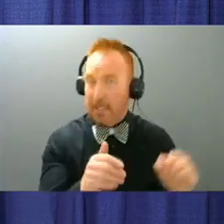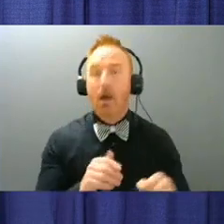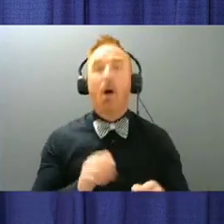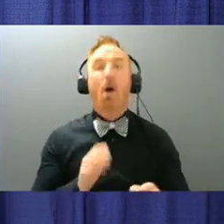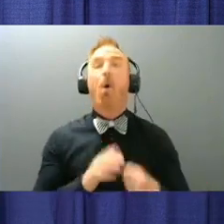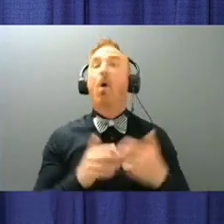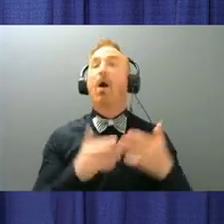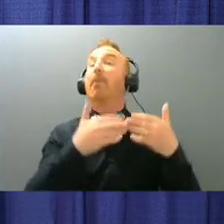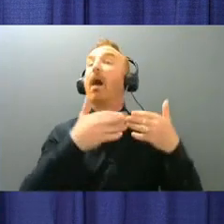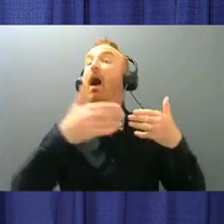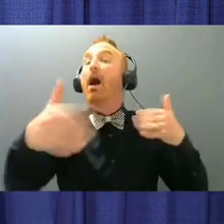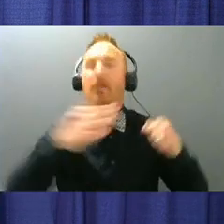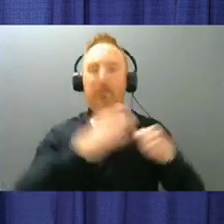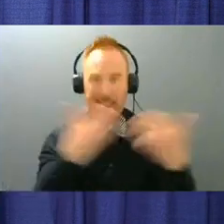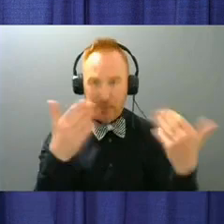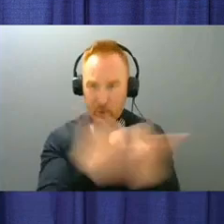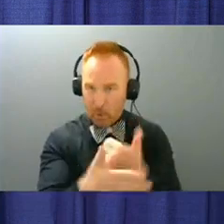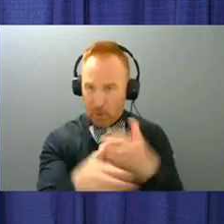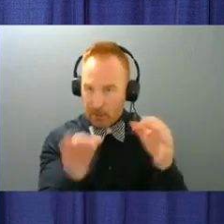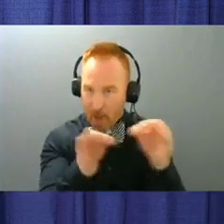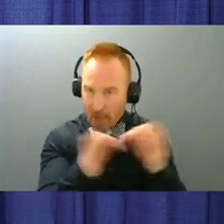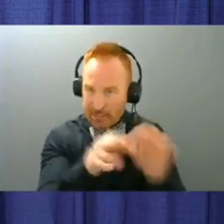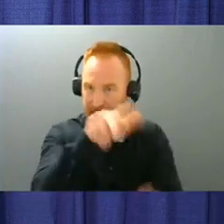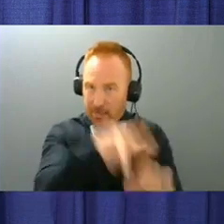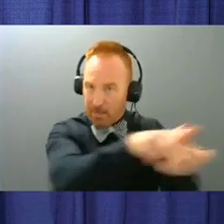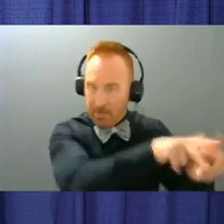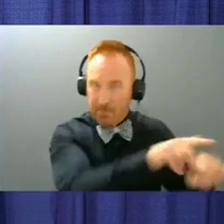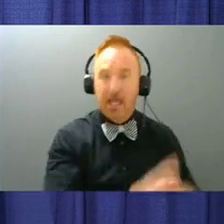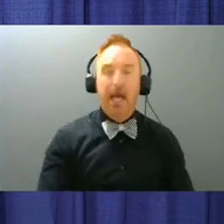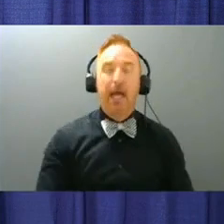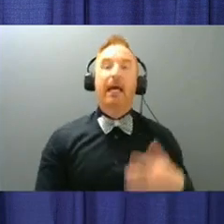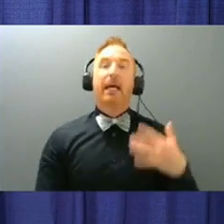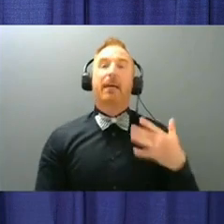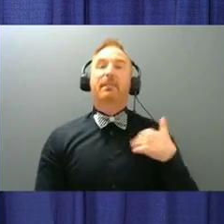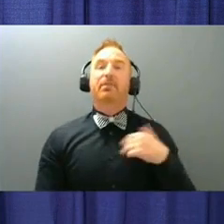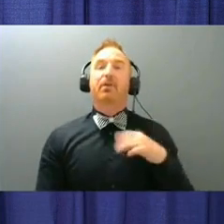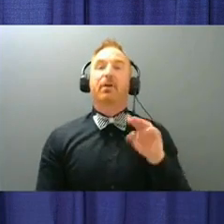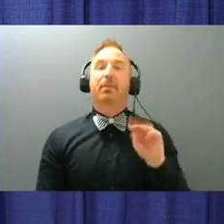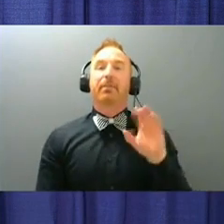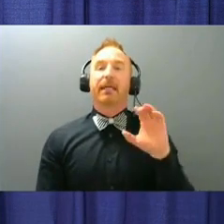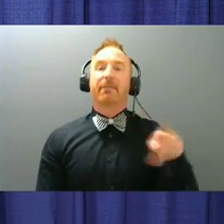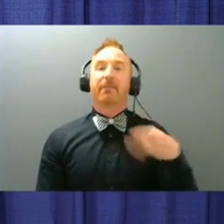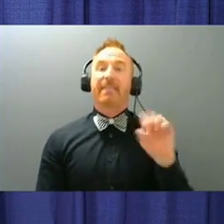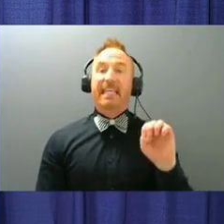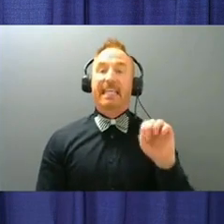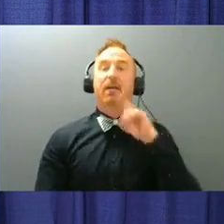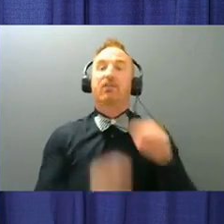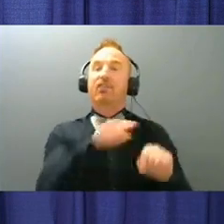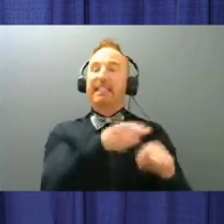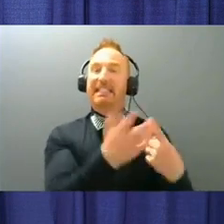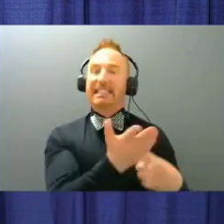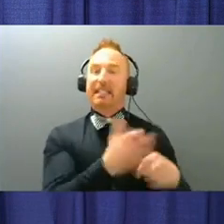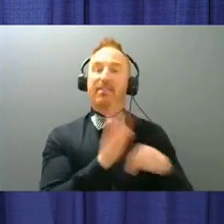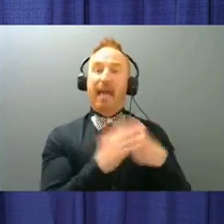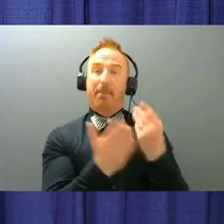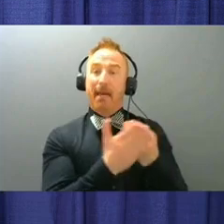external or new costs as they come up. Talking really quickly with Minister McPhee, she knows that